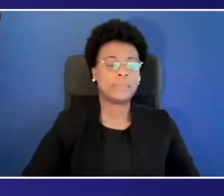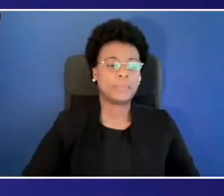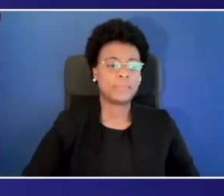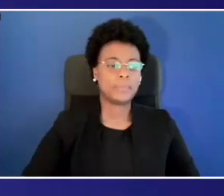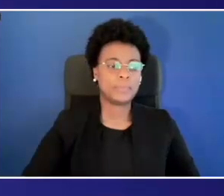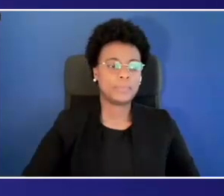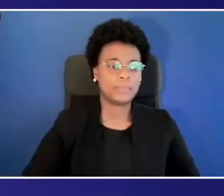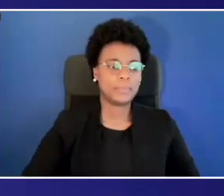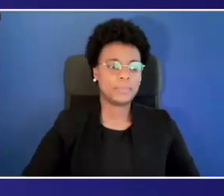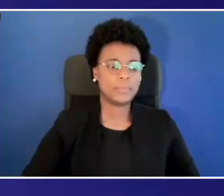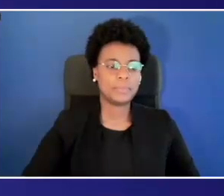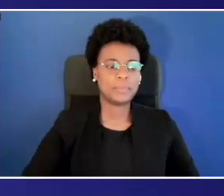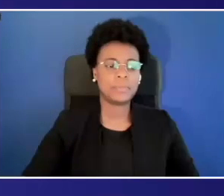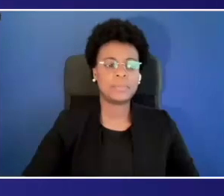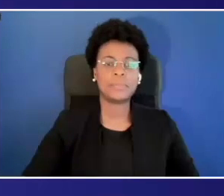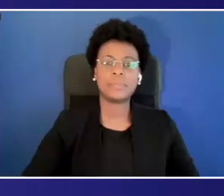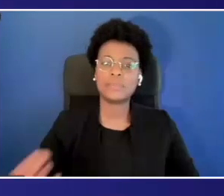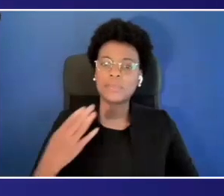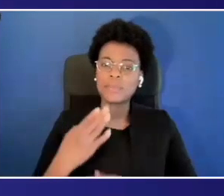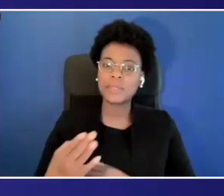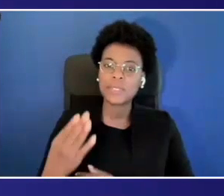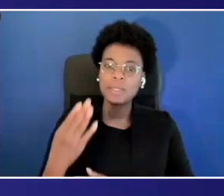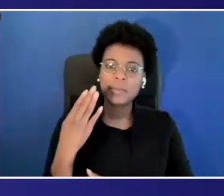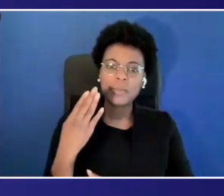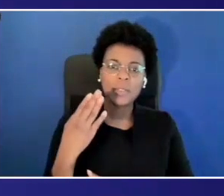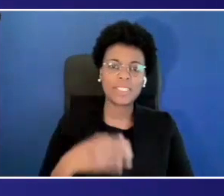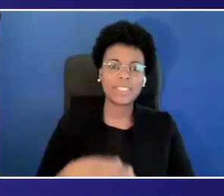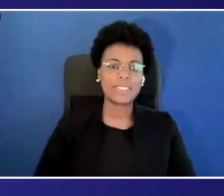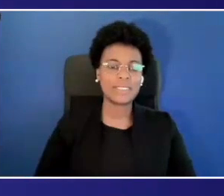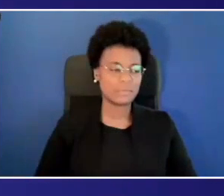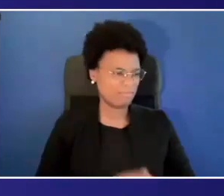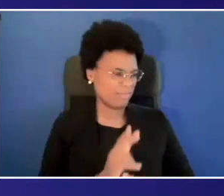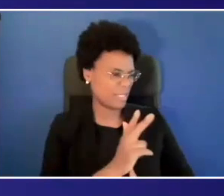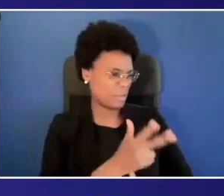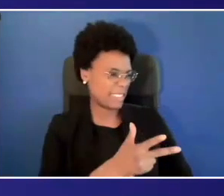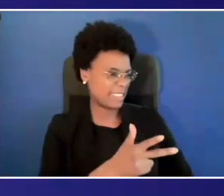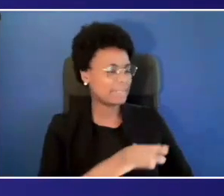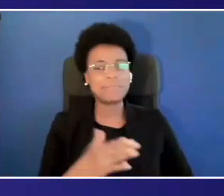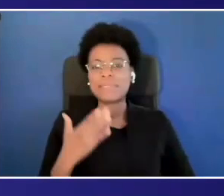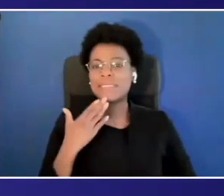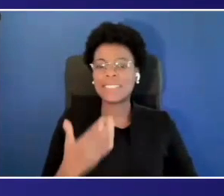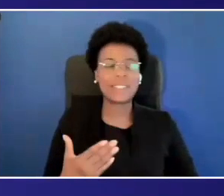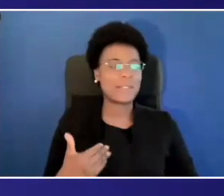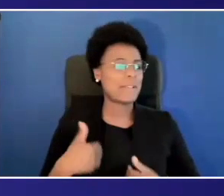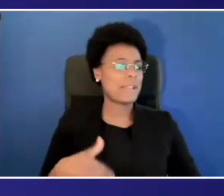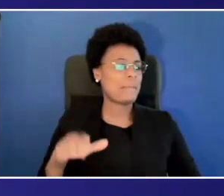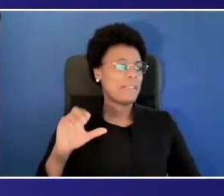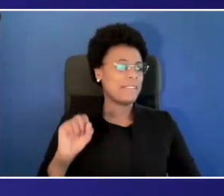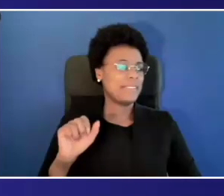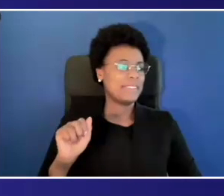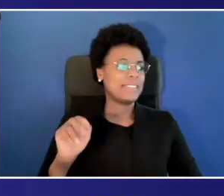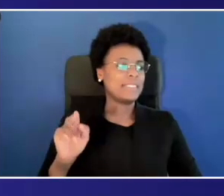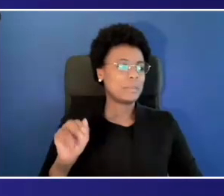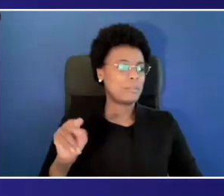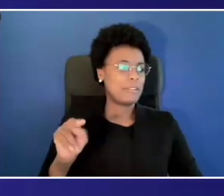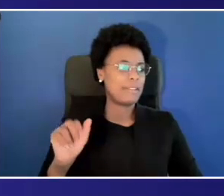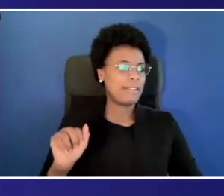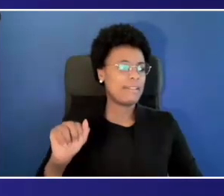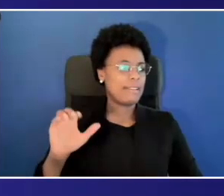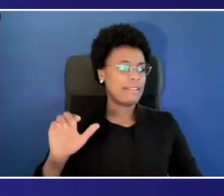Good morning. My name is Sabrina Kalez. Okay, thank you. My name is Sabrina Kalizanz and I'm the executive director of the Student Deck Price Center.